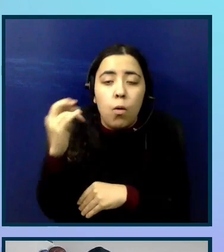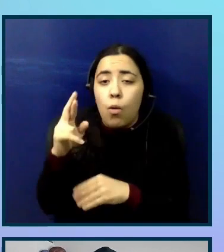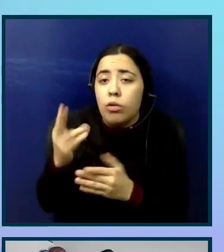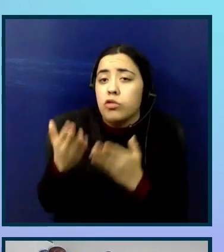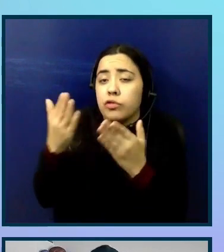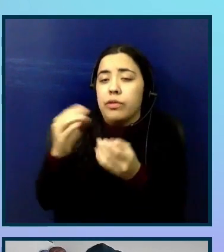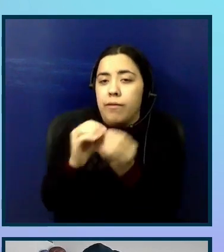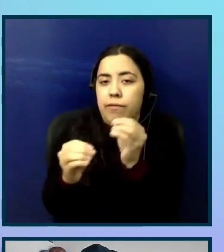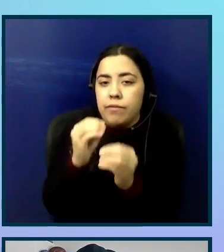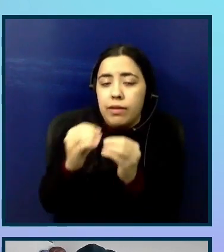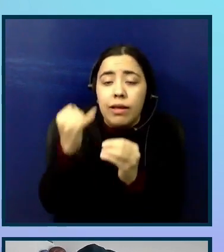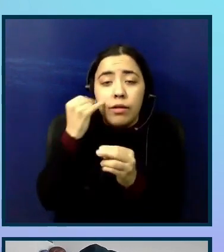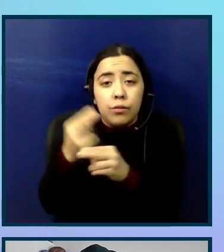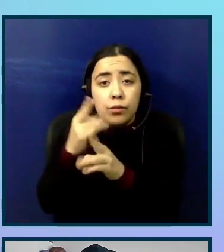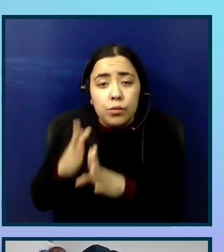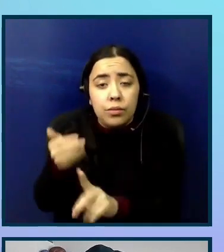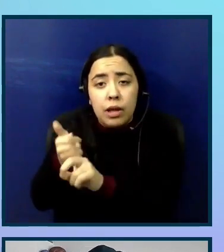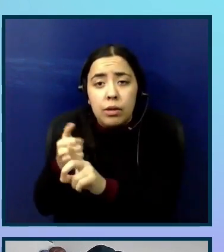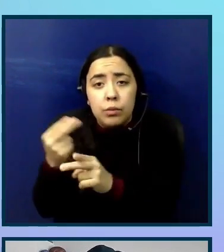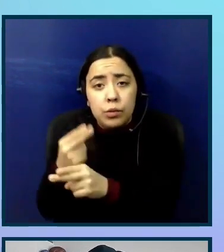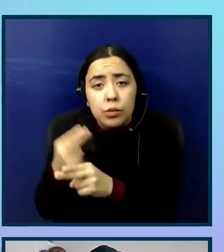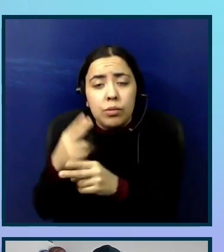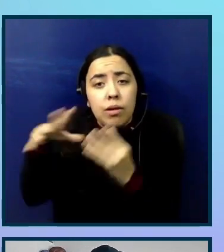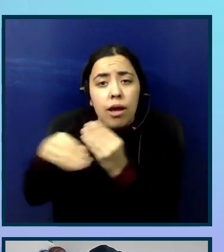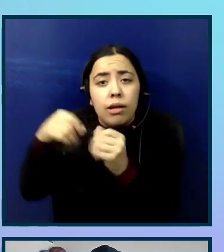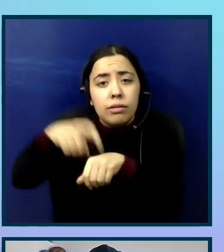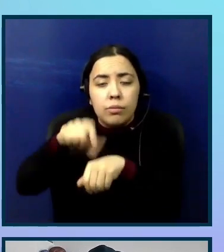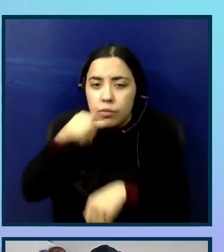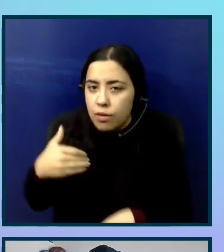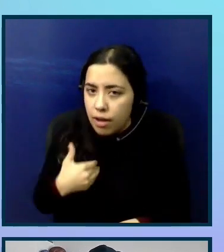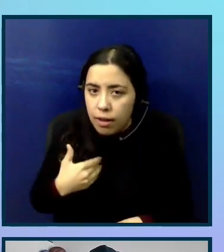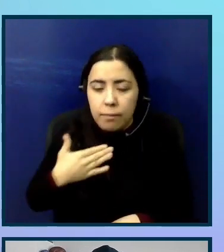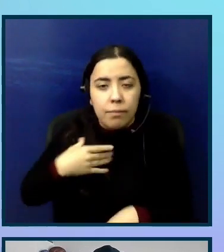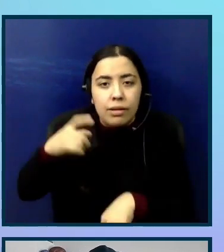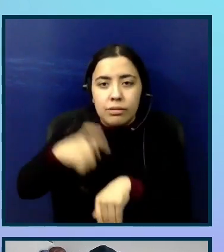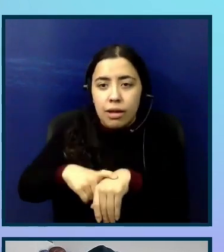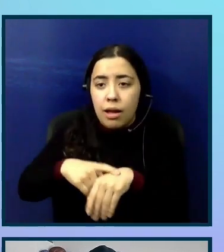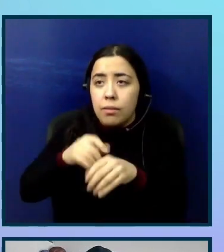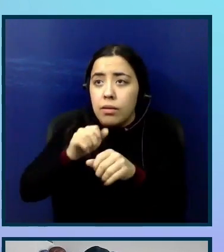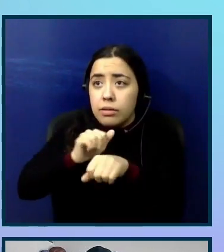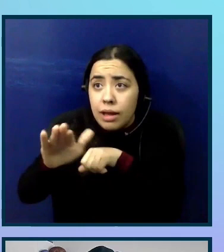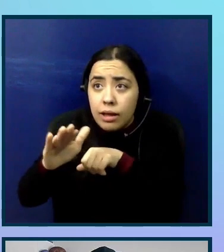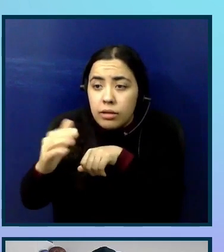There's no added time. I'm getting those results right then and there. Boom, boom, boom, boom, boom, boom, right?